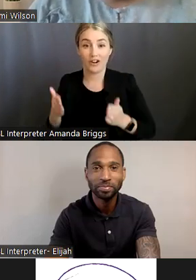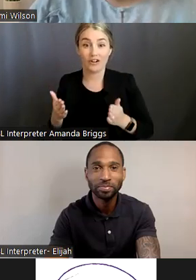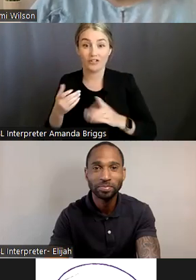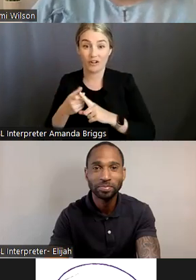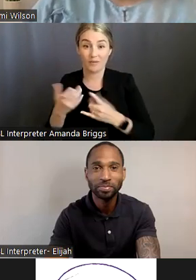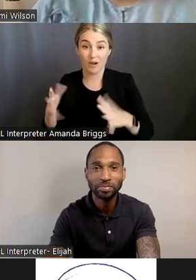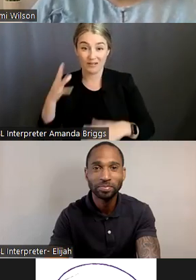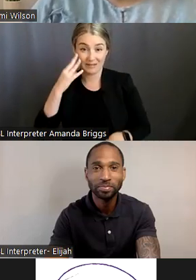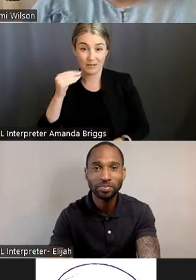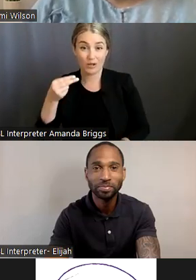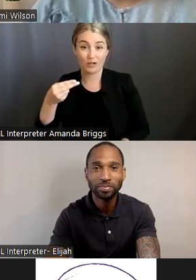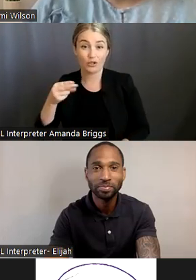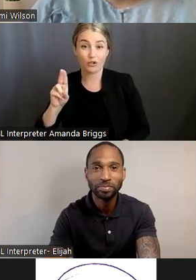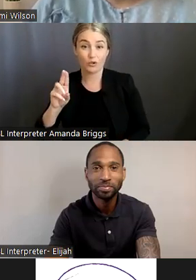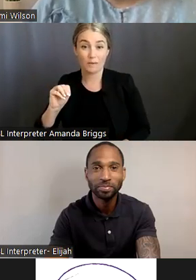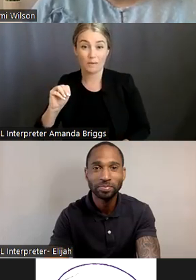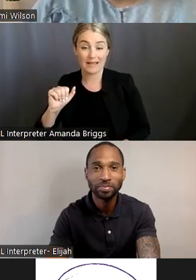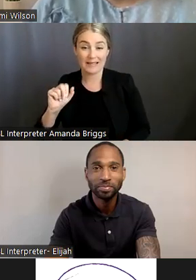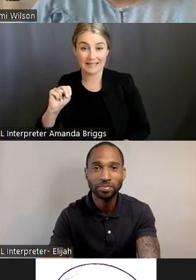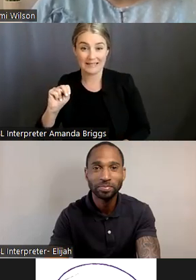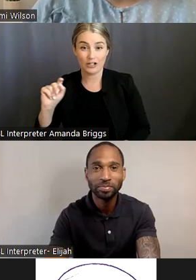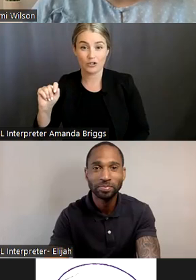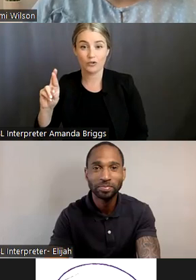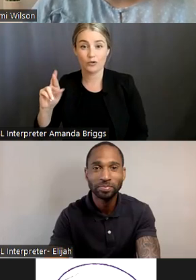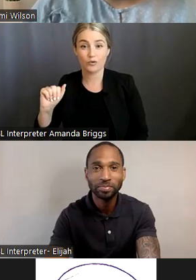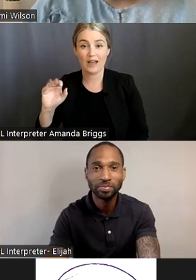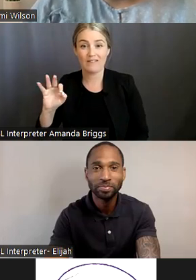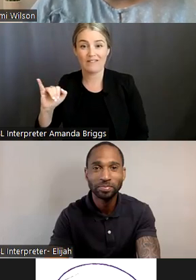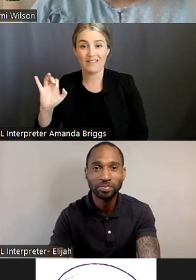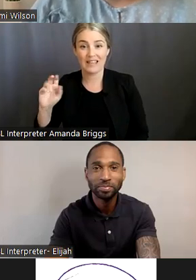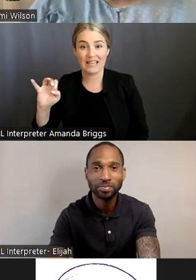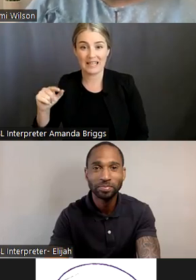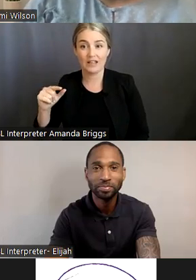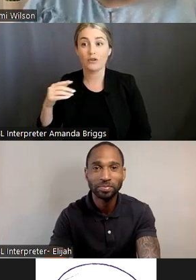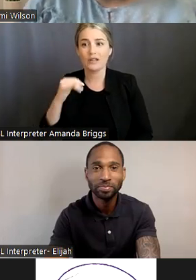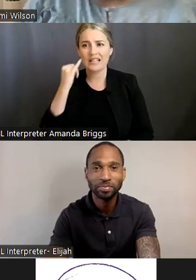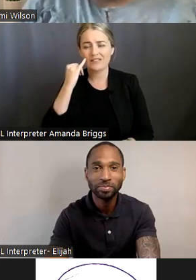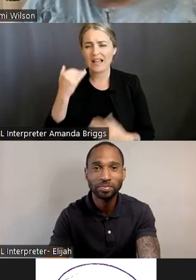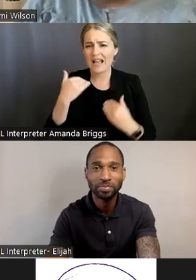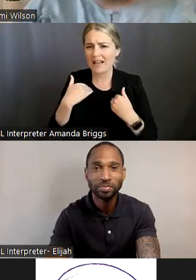So if you have any questions or needs around those areas, feel free to reach out.